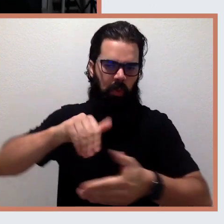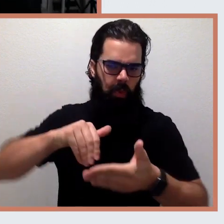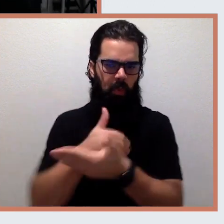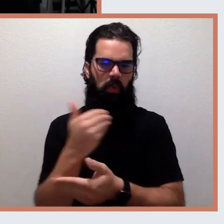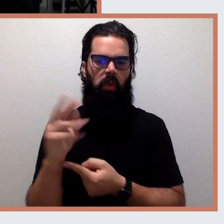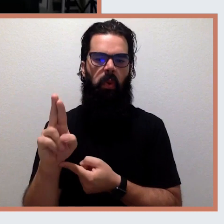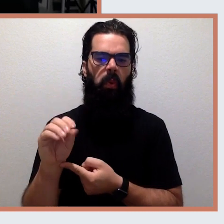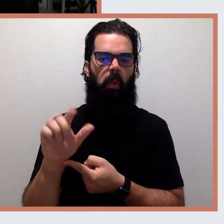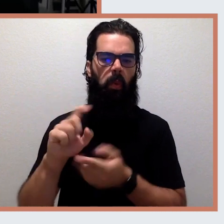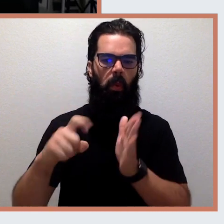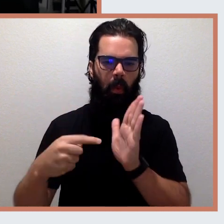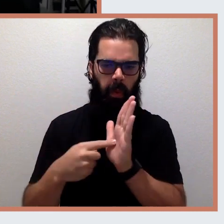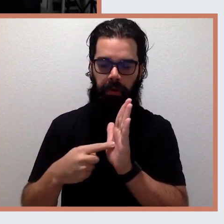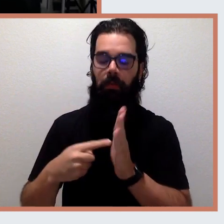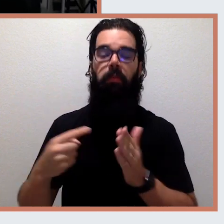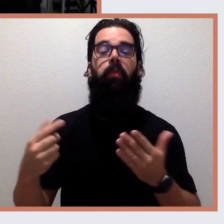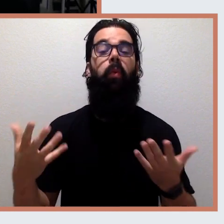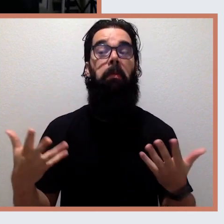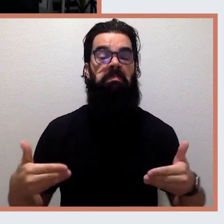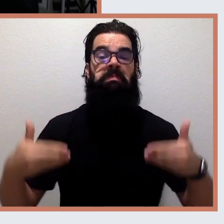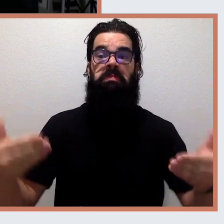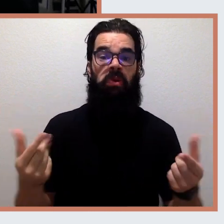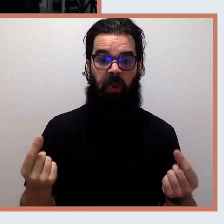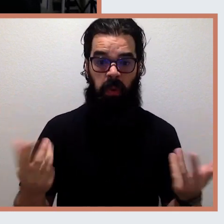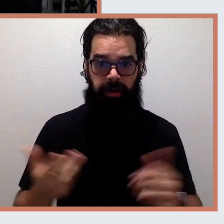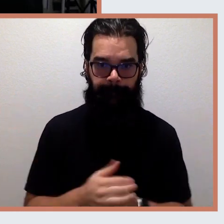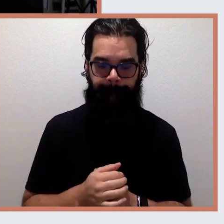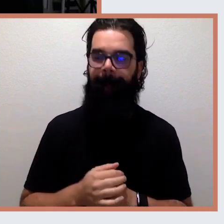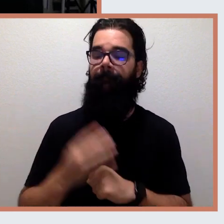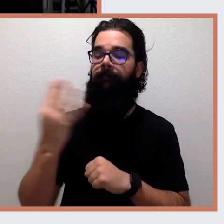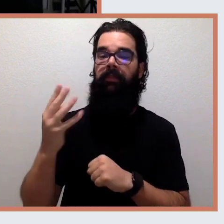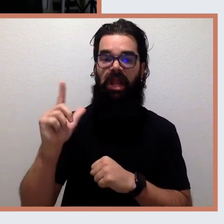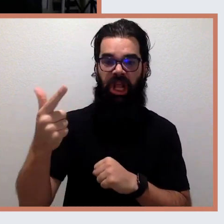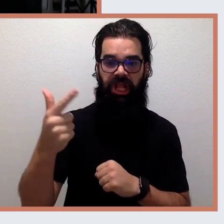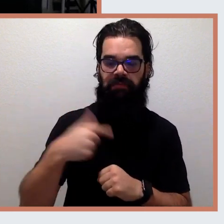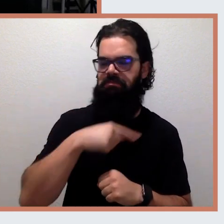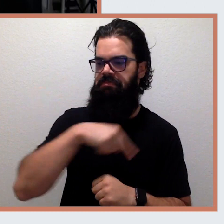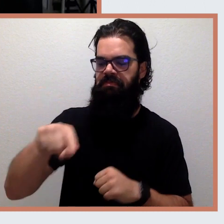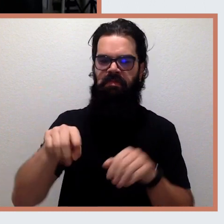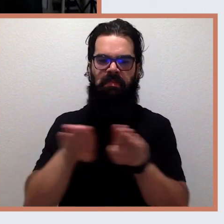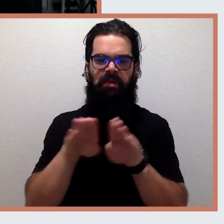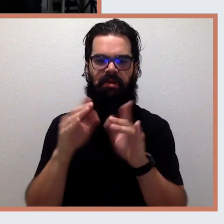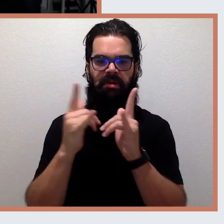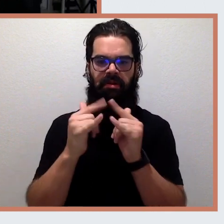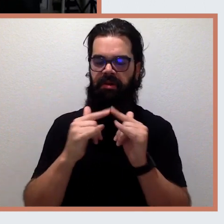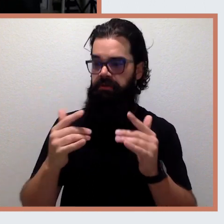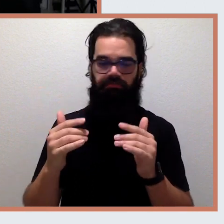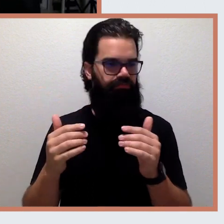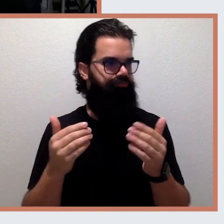They created this role for me, and, next thing you know, four days later I was in a bootcamp down by San Diego